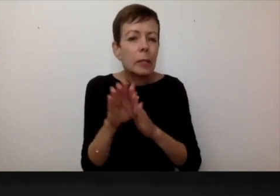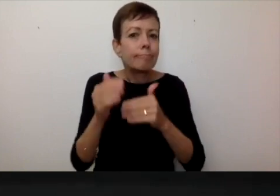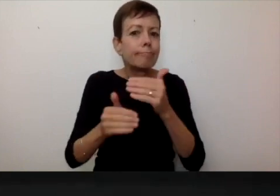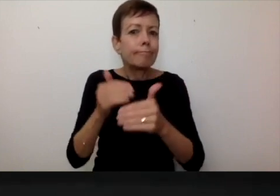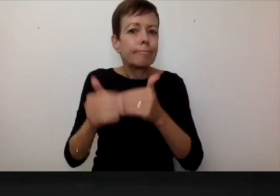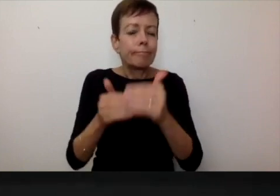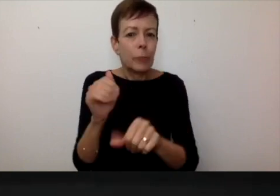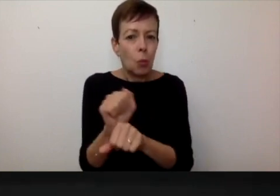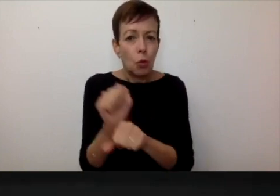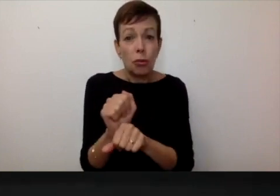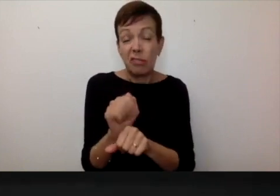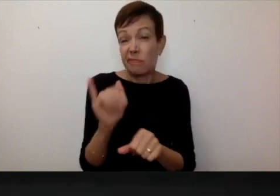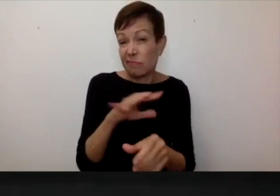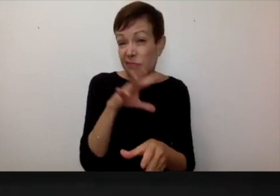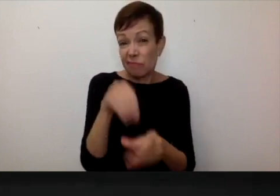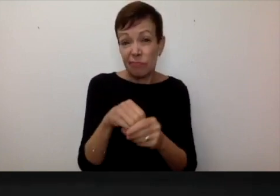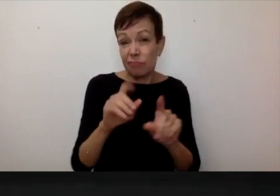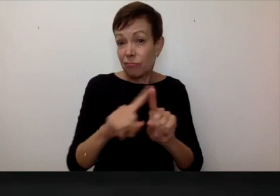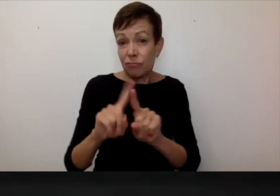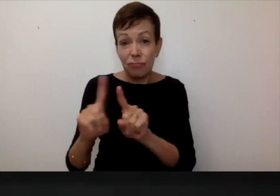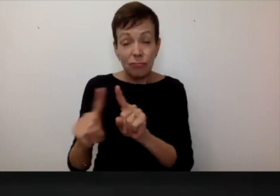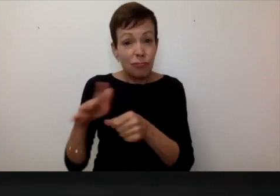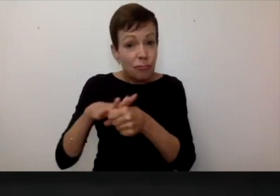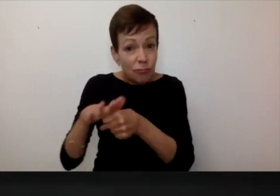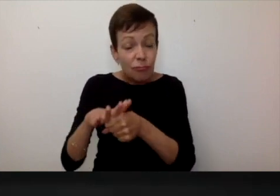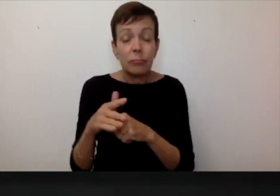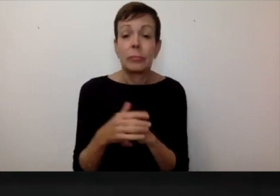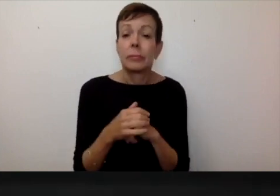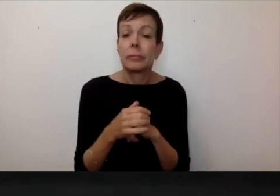variety of areas but but most importantly it is about